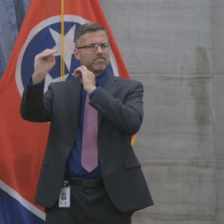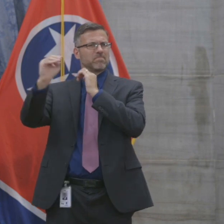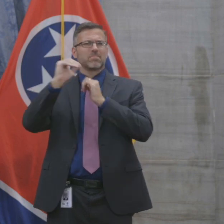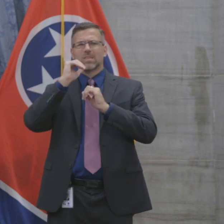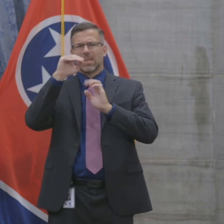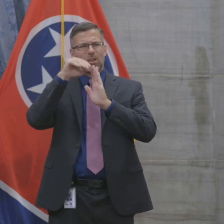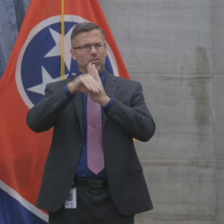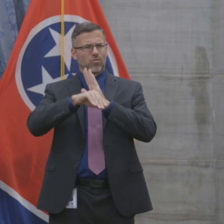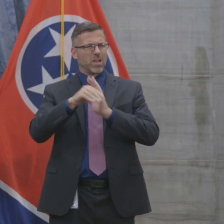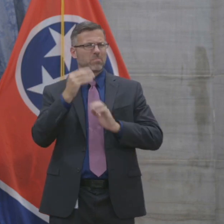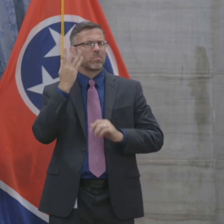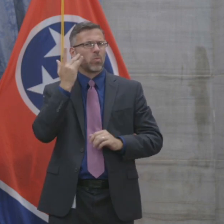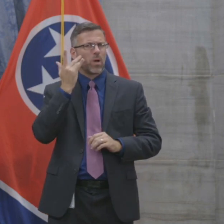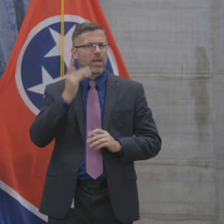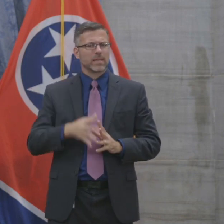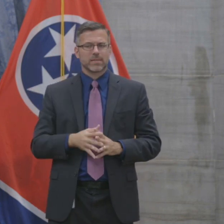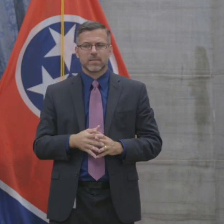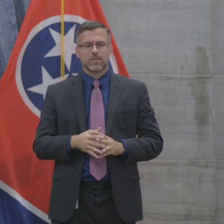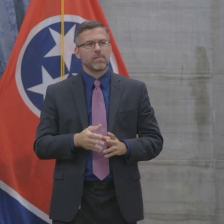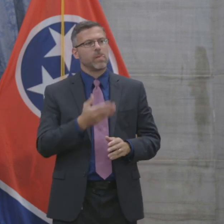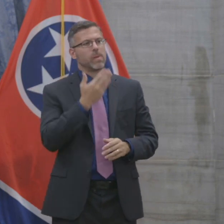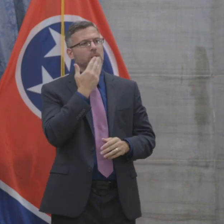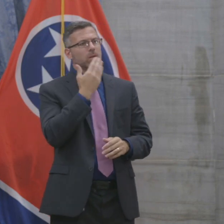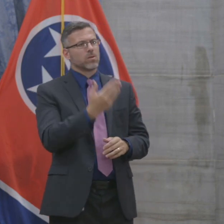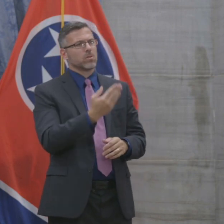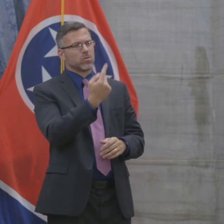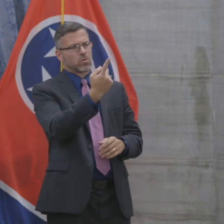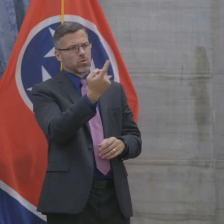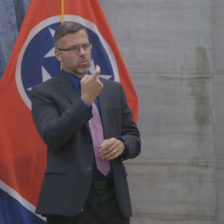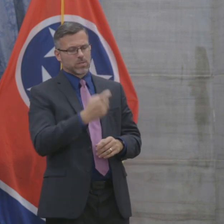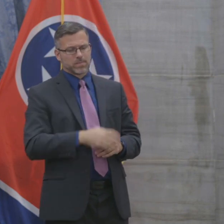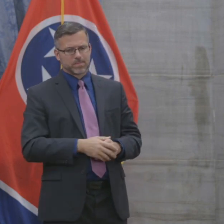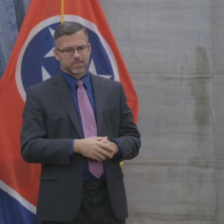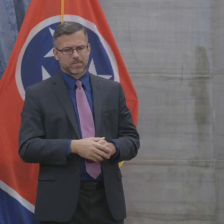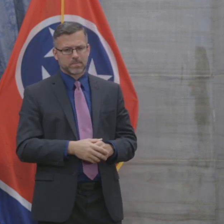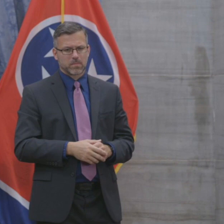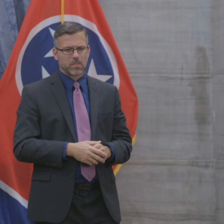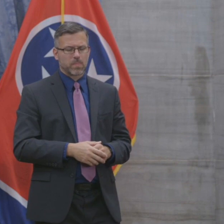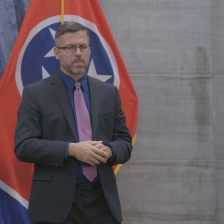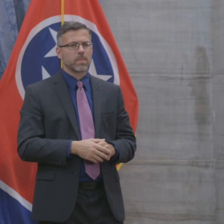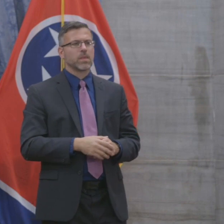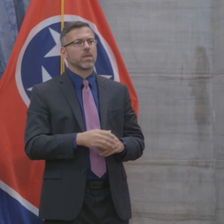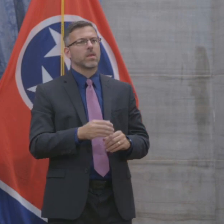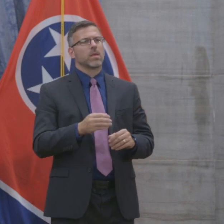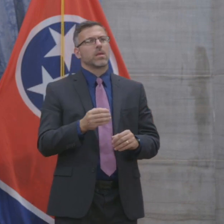did was appropriate. REPORTER: Okay. Hi, Governor. GOV. LEE: Hi, Phil.